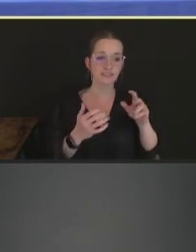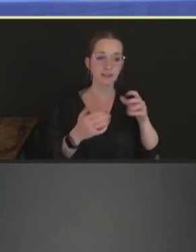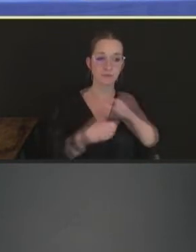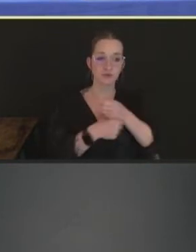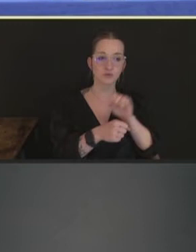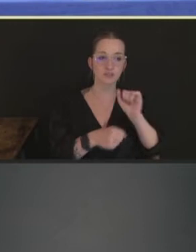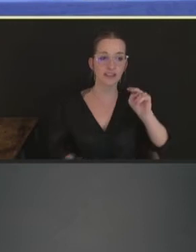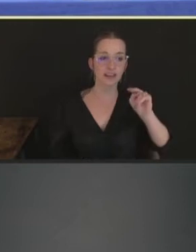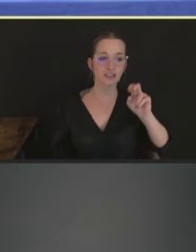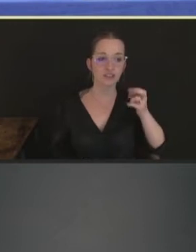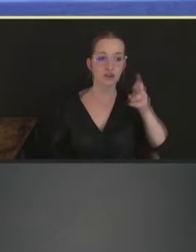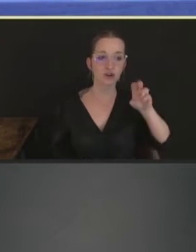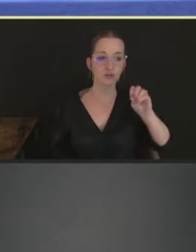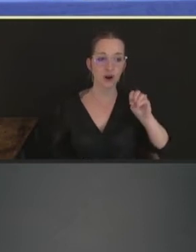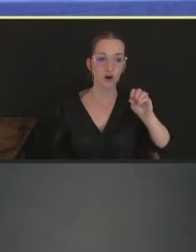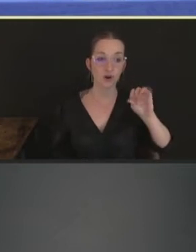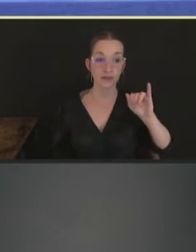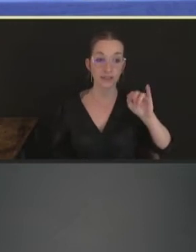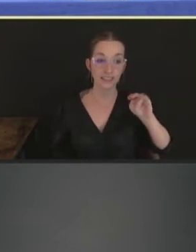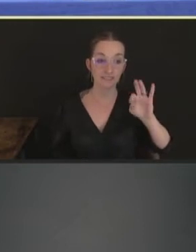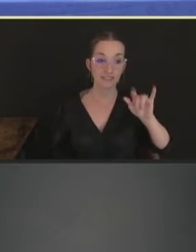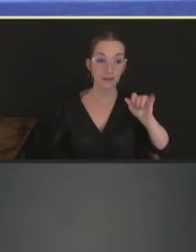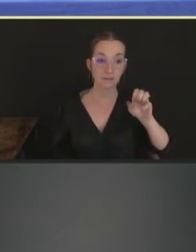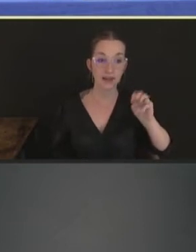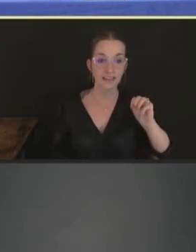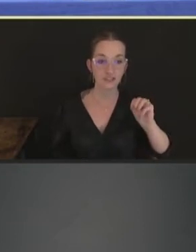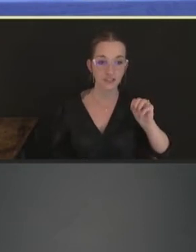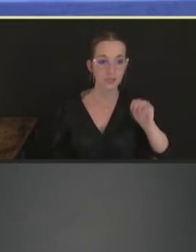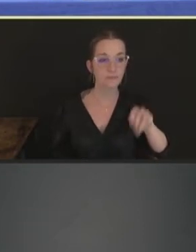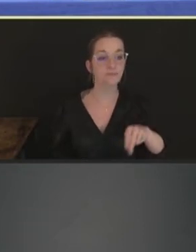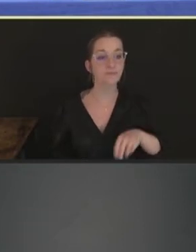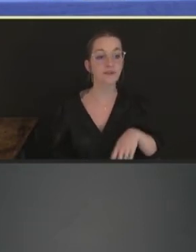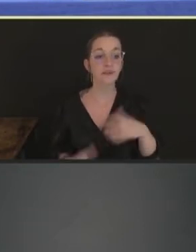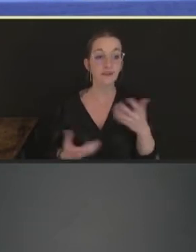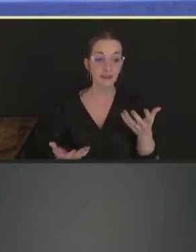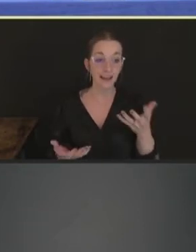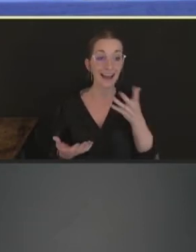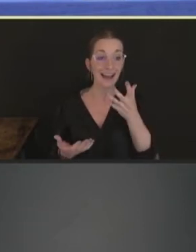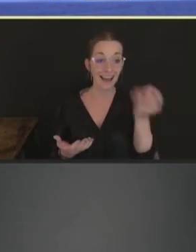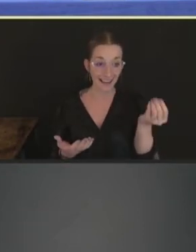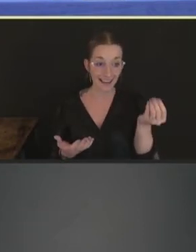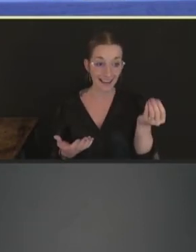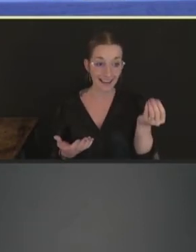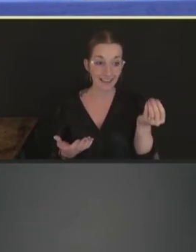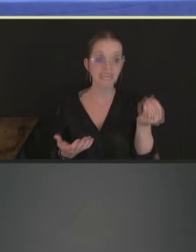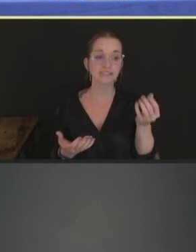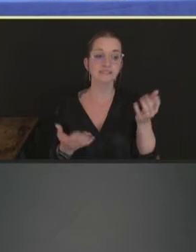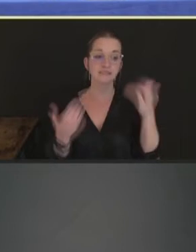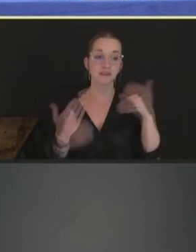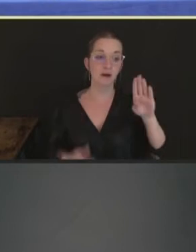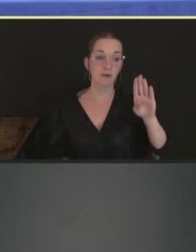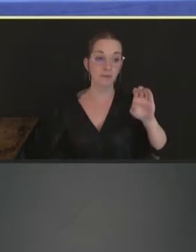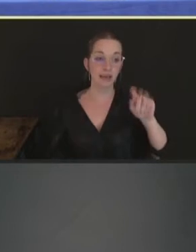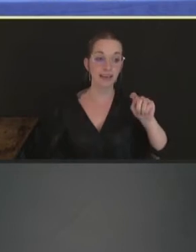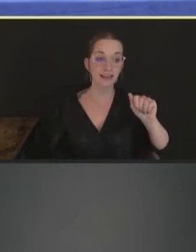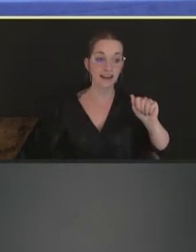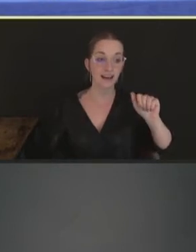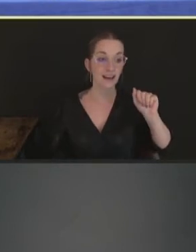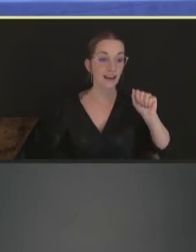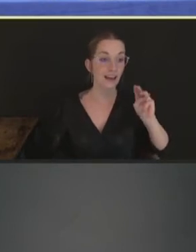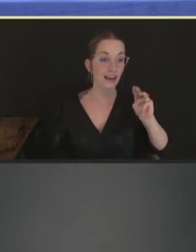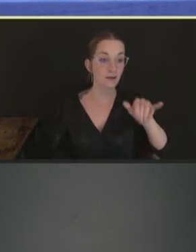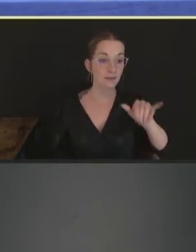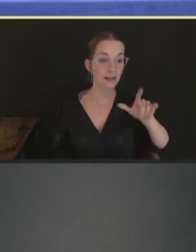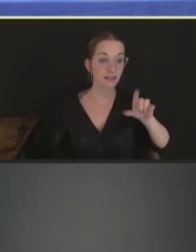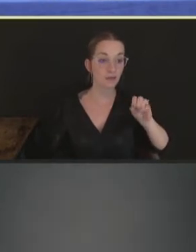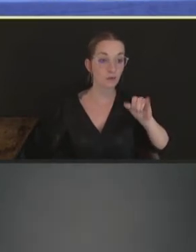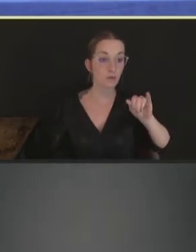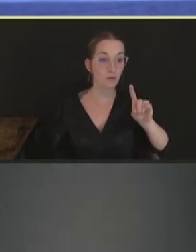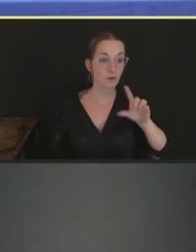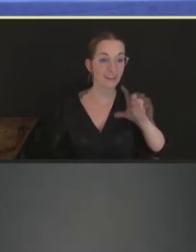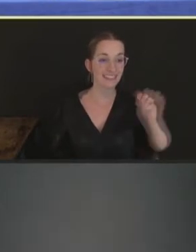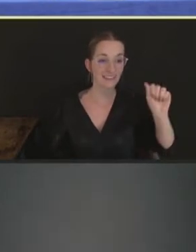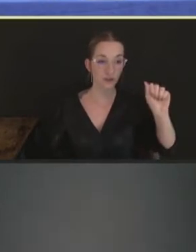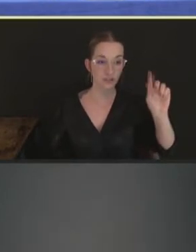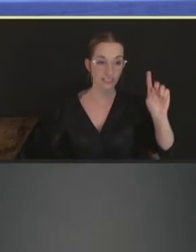And finally, beta-amyloid in Alzheimer's, maybe in -- well, it's for sure an antimicrobial